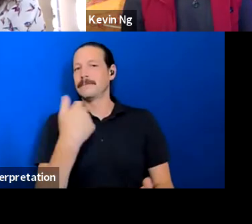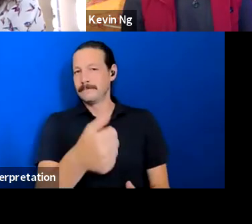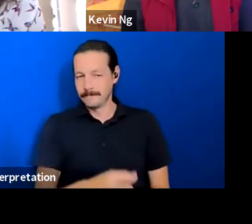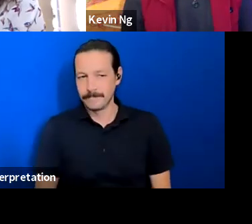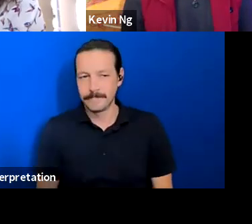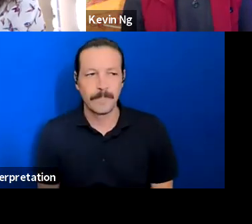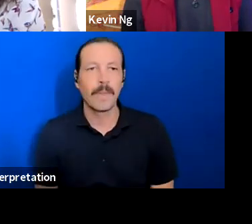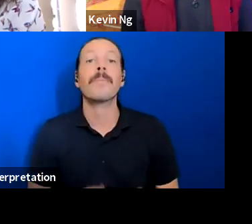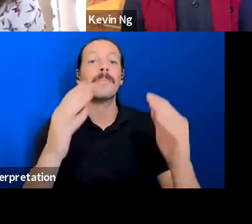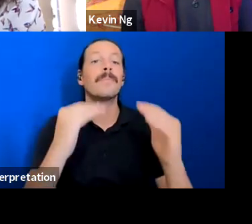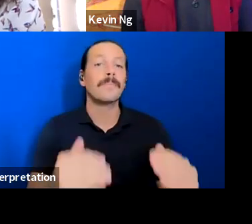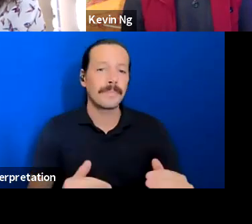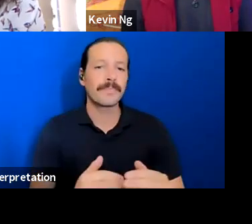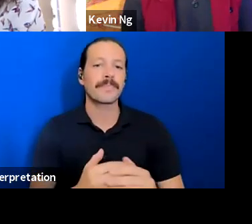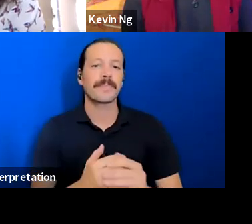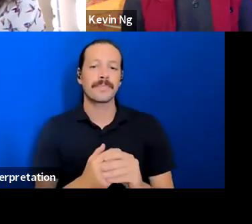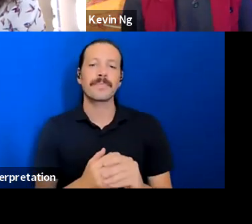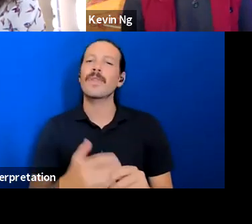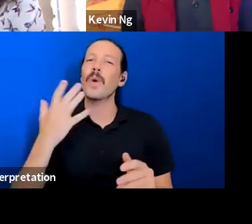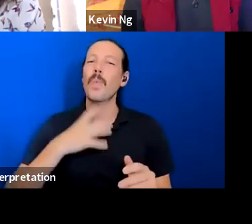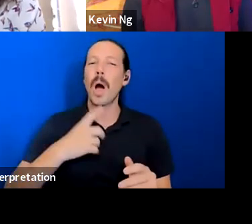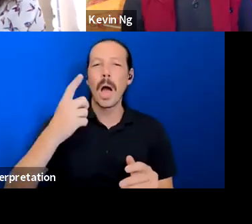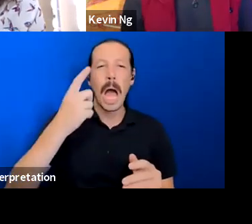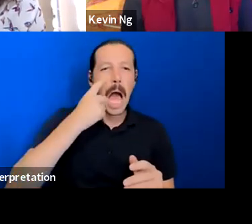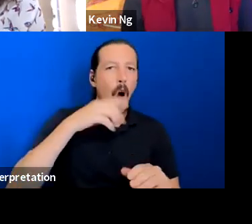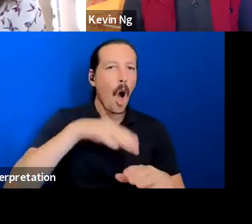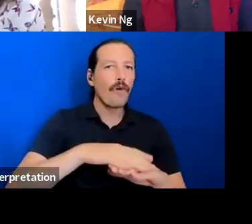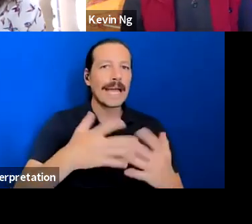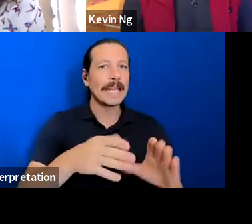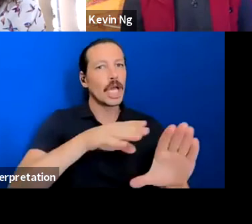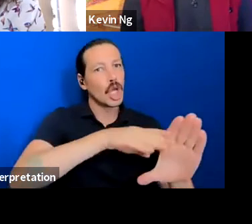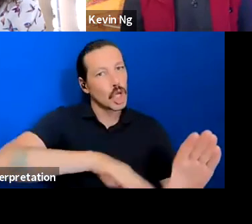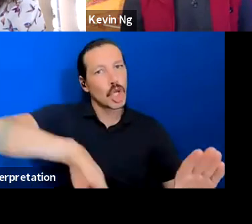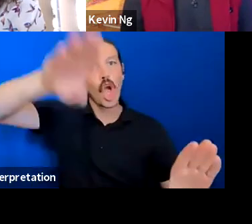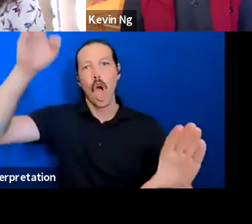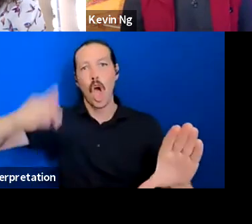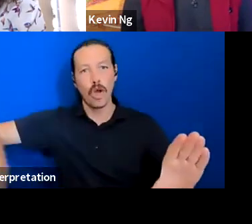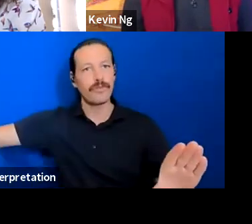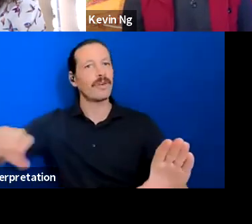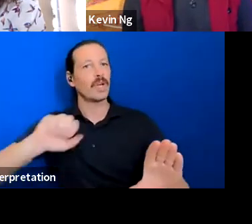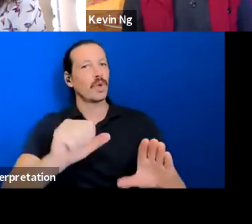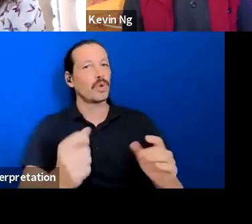scoring. Some people can score a bit higher, some people can score a bit low, it's good to observe